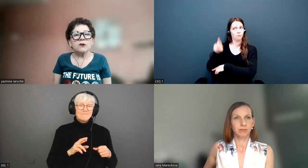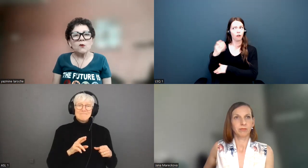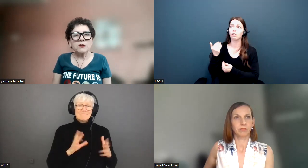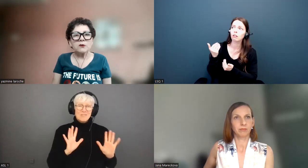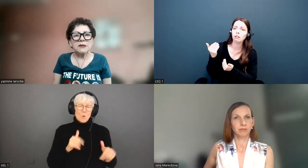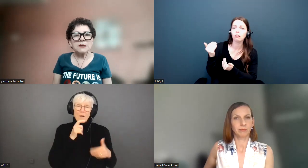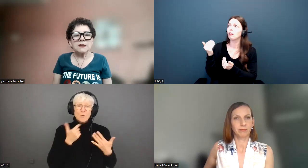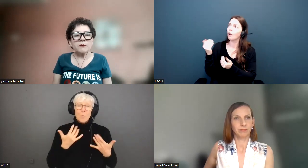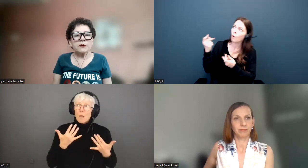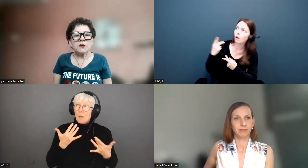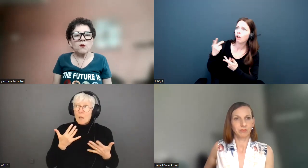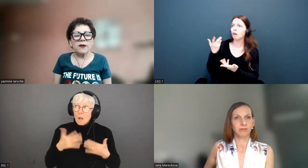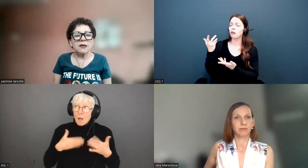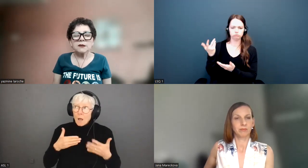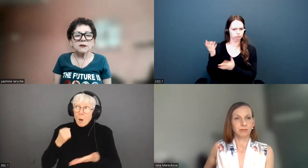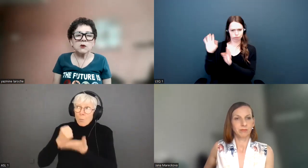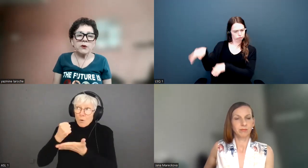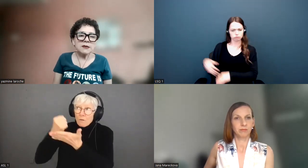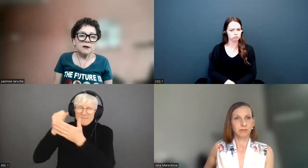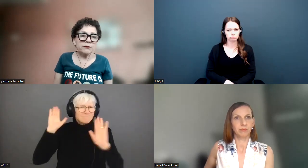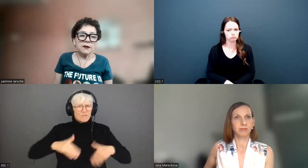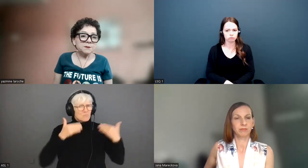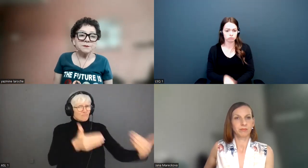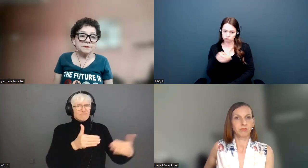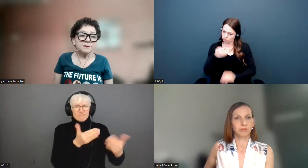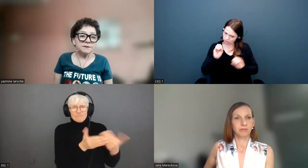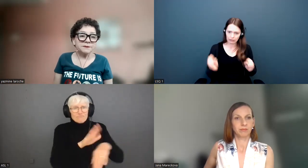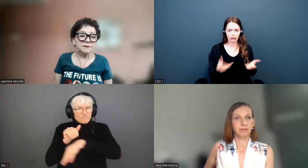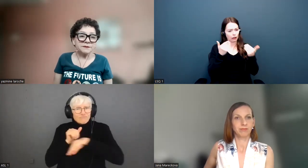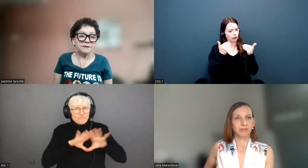know what you're going to discover so I think it's a super idea though